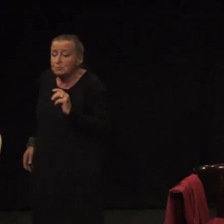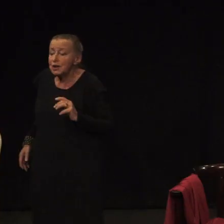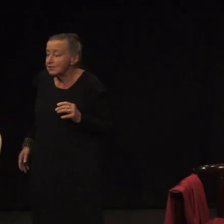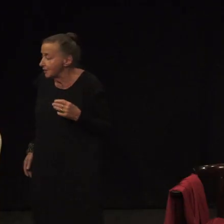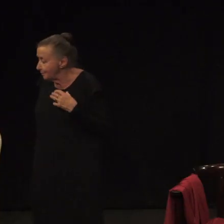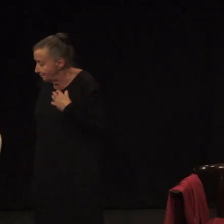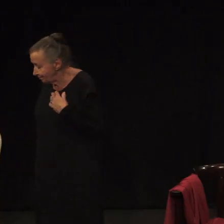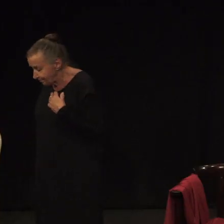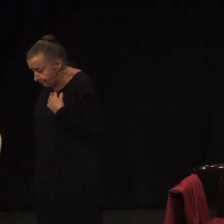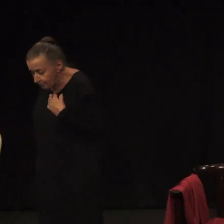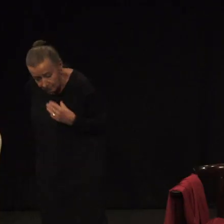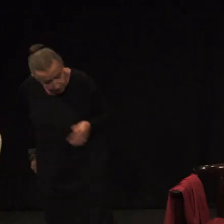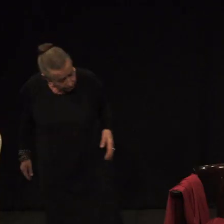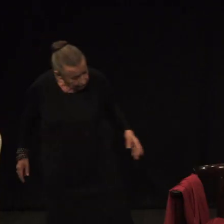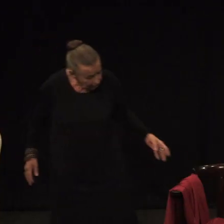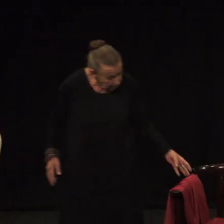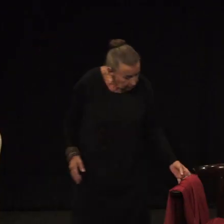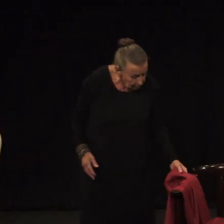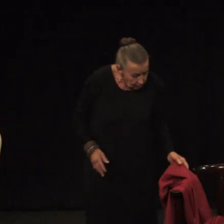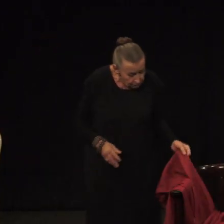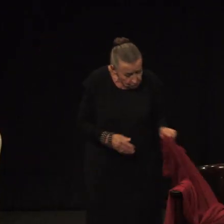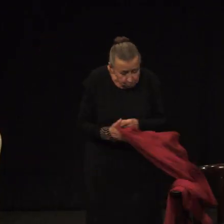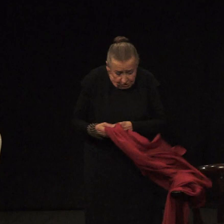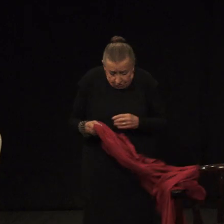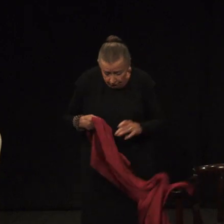Meanwhile in Soplicowo,